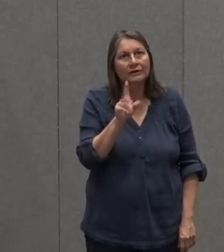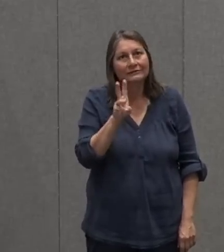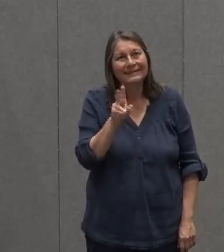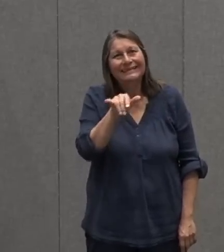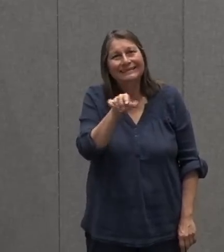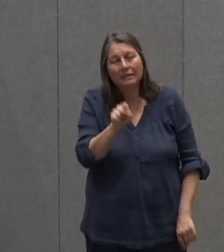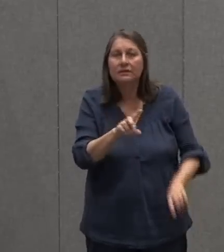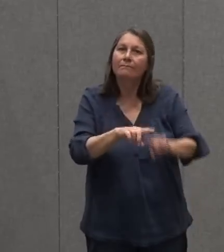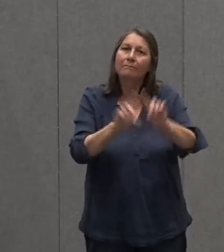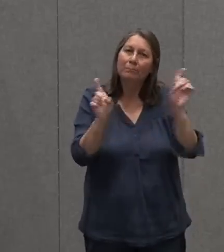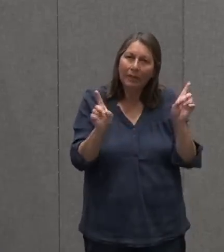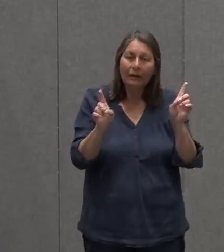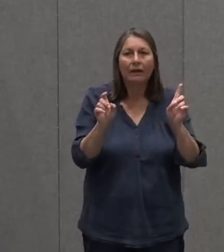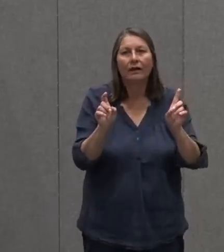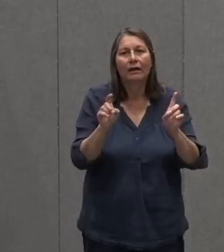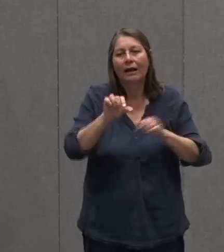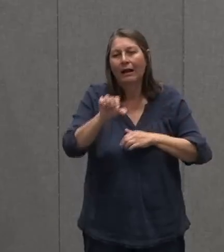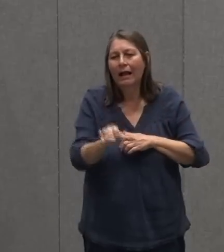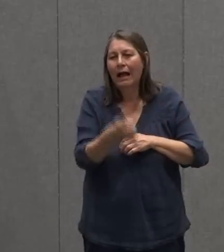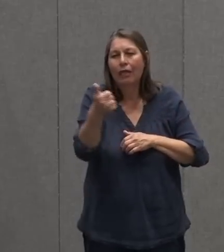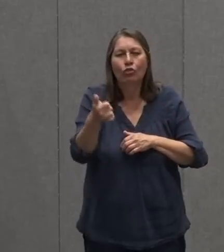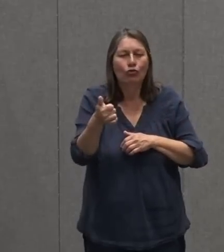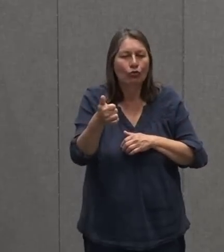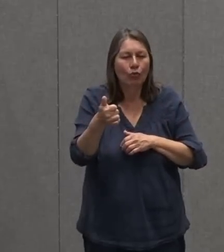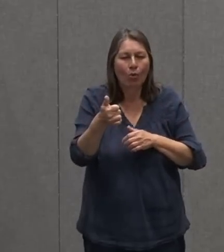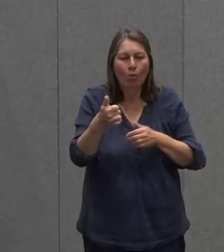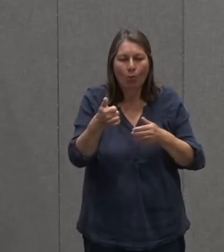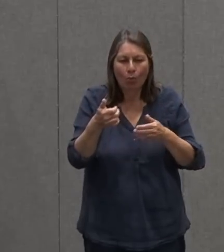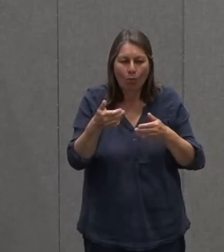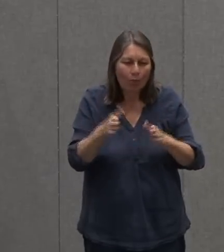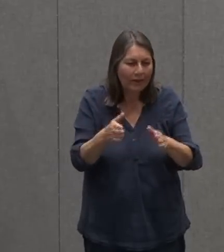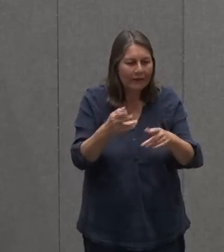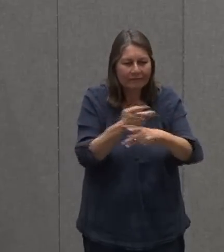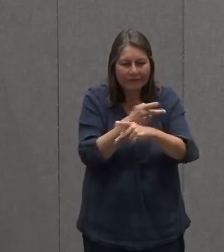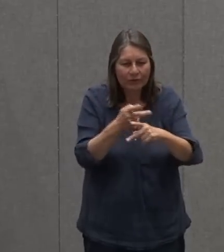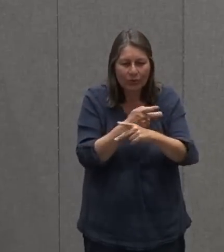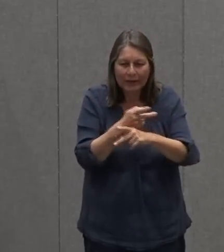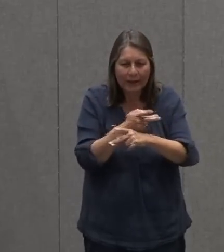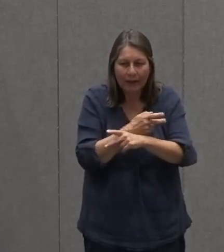I notice some kind of a pattern that's happening with these numbers here in my 23